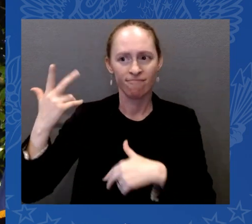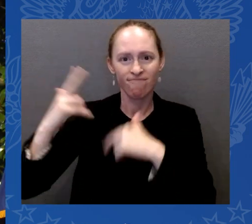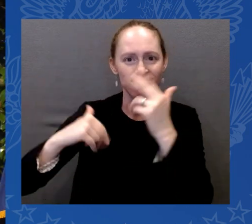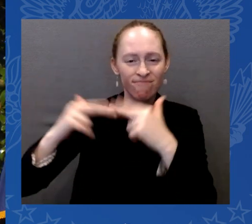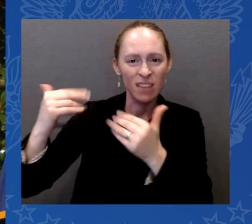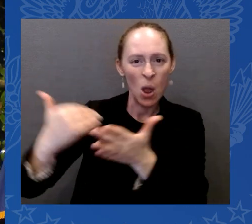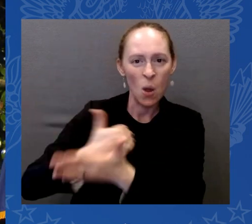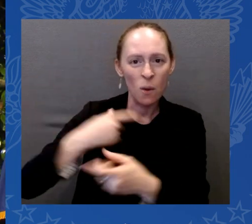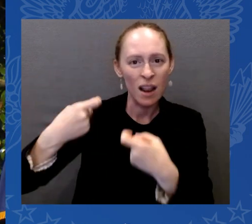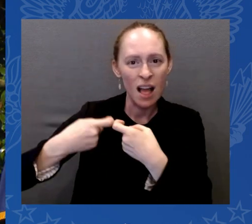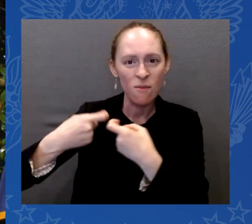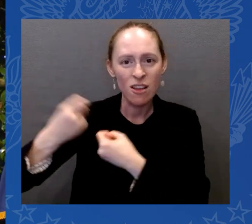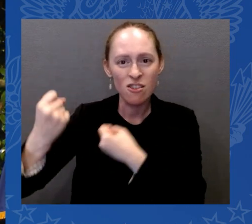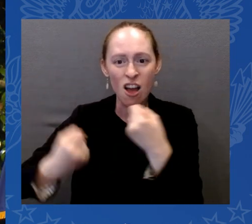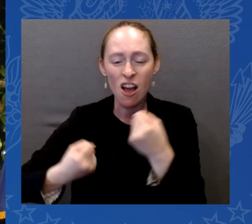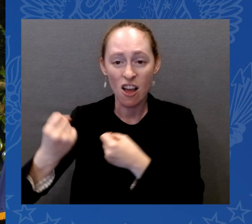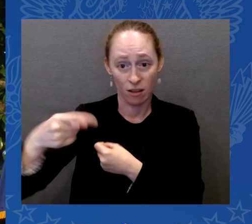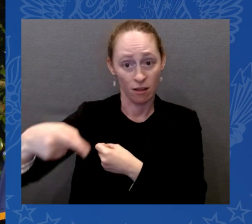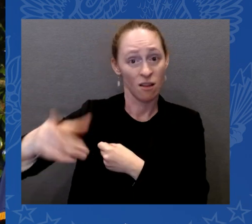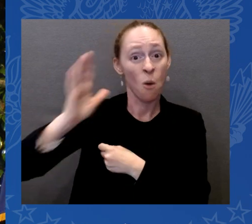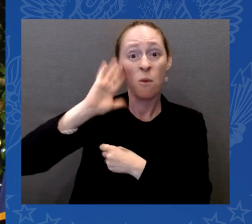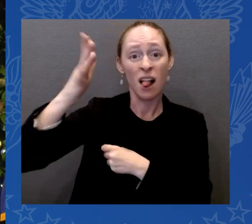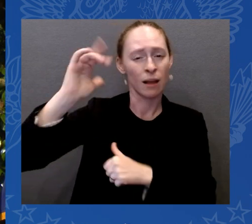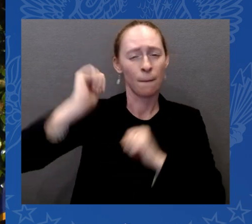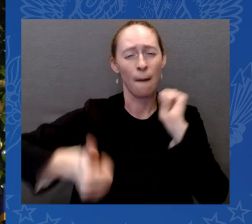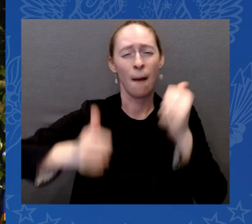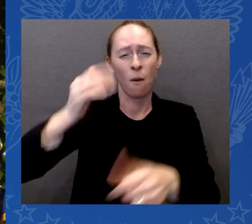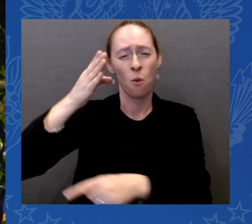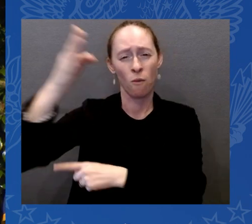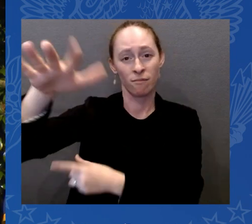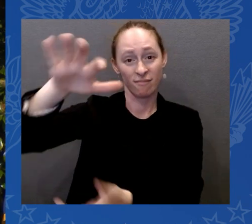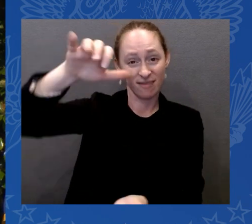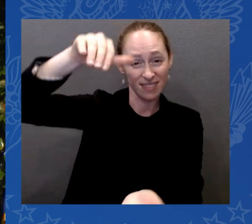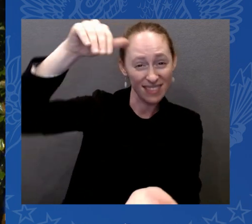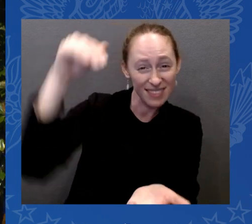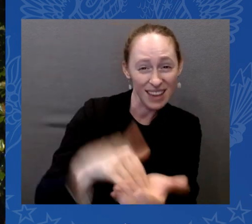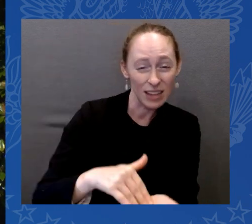on our highways across America installed by the IBEW.